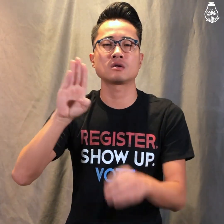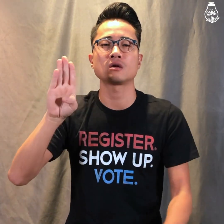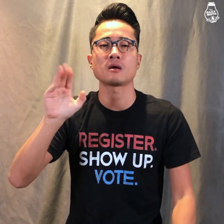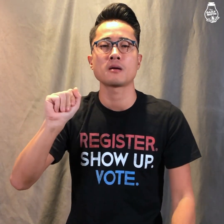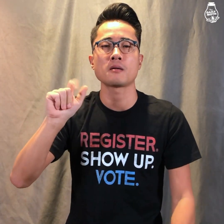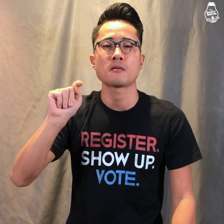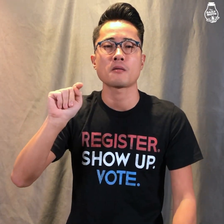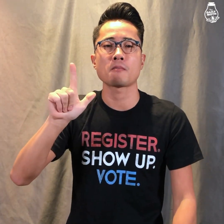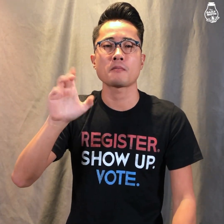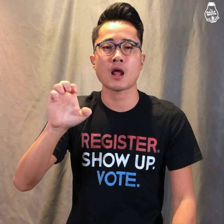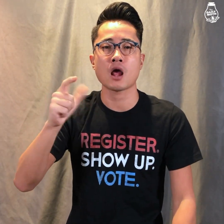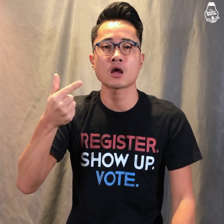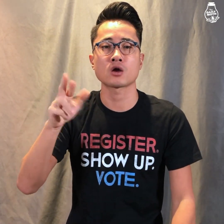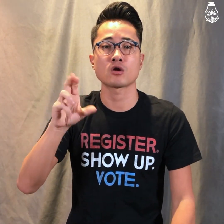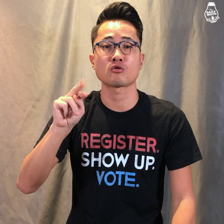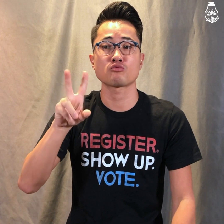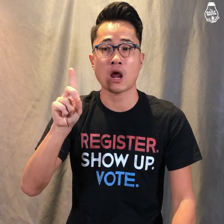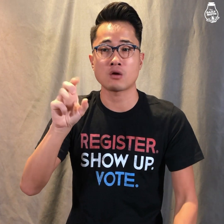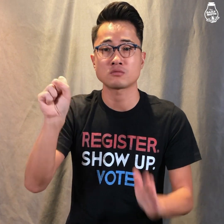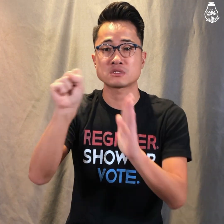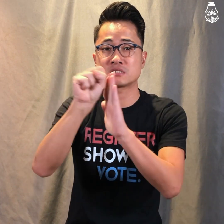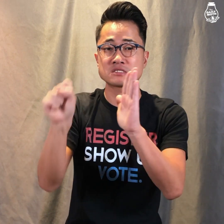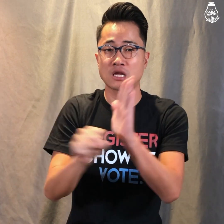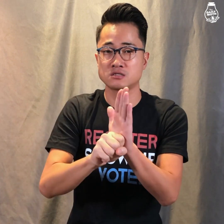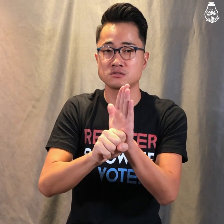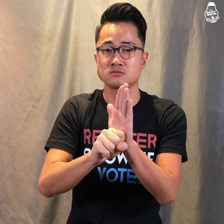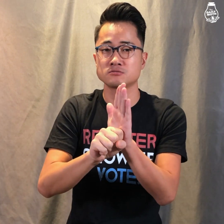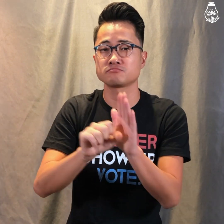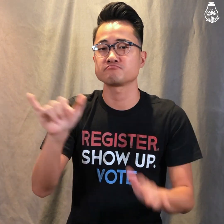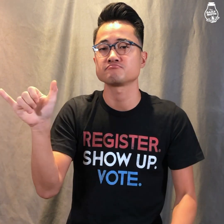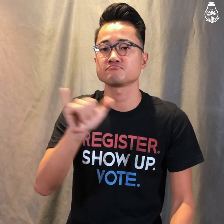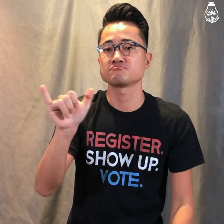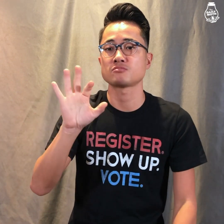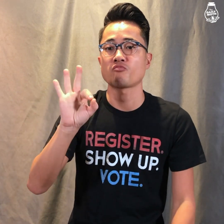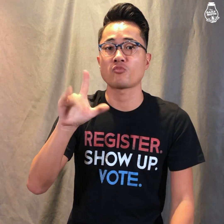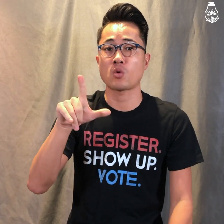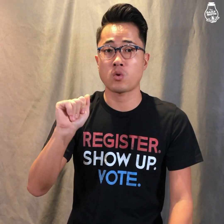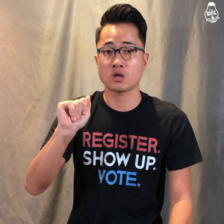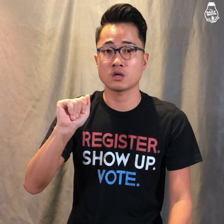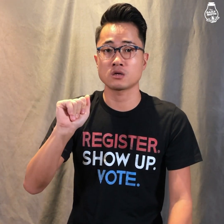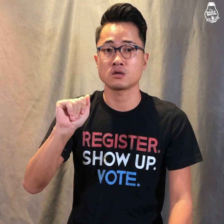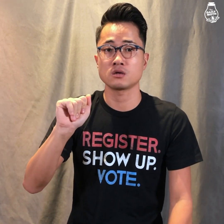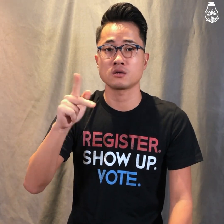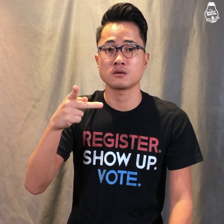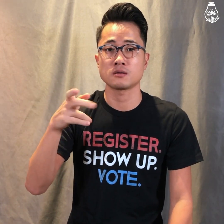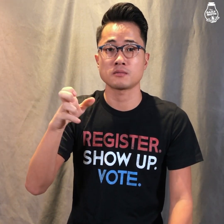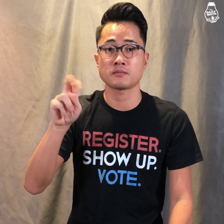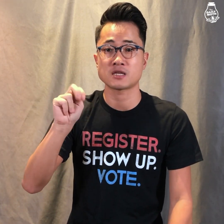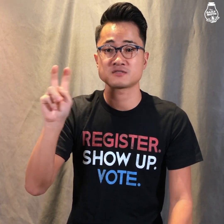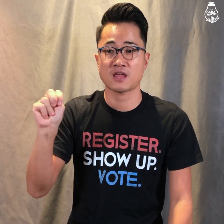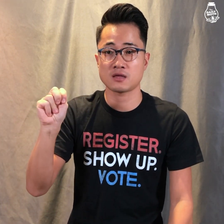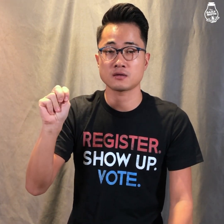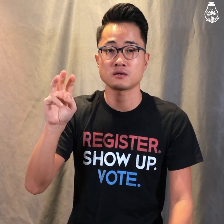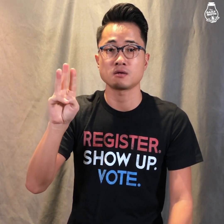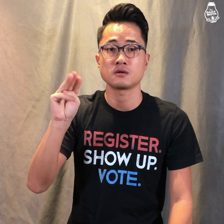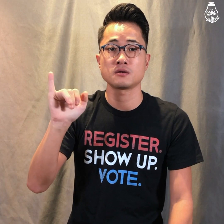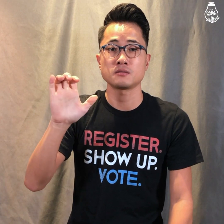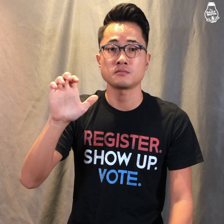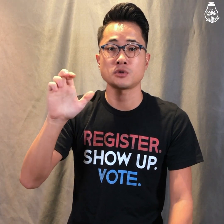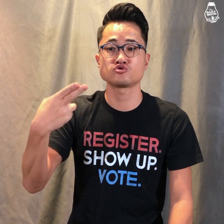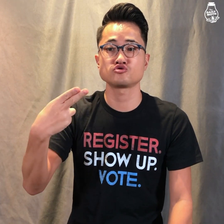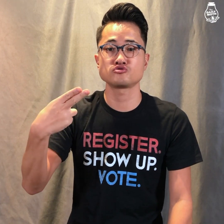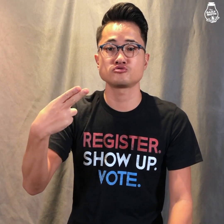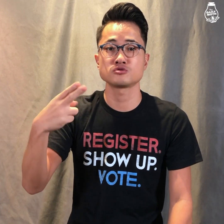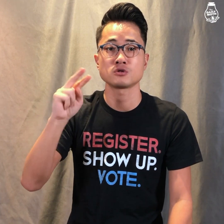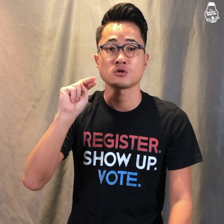in the battleground states of Florida, Pennsylvania, Michigan,